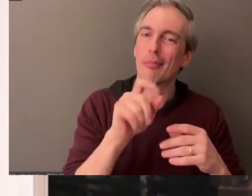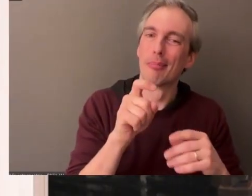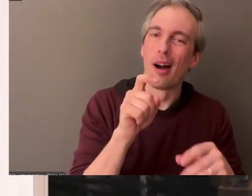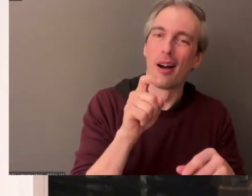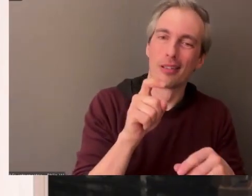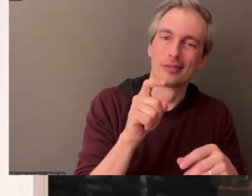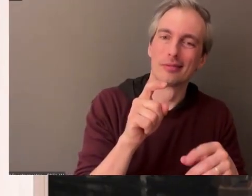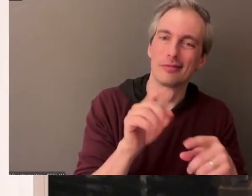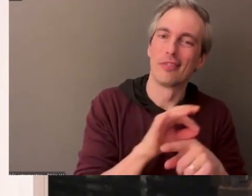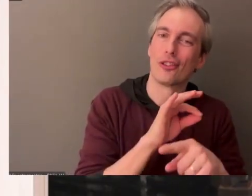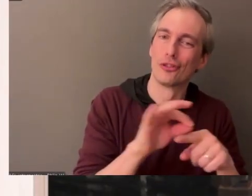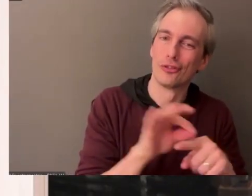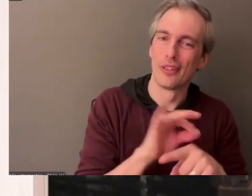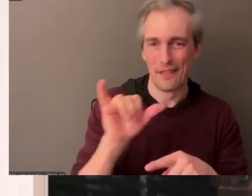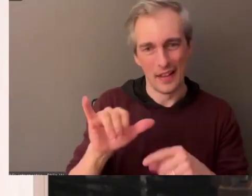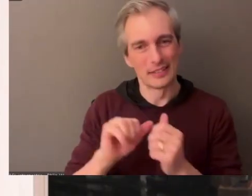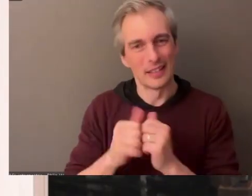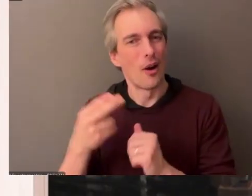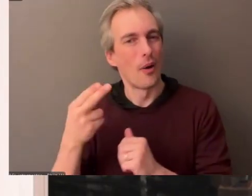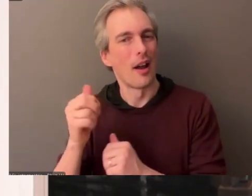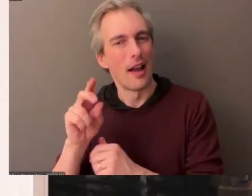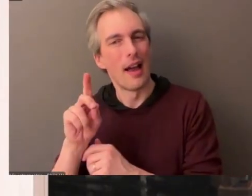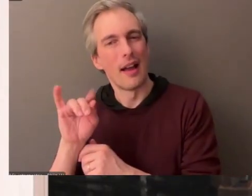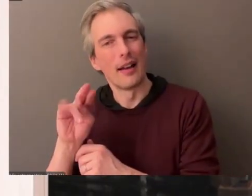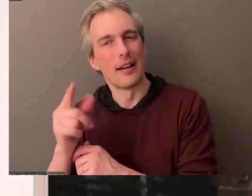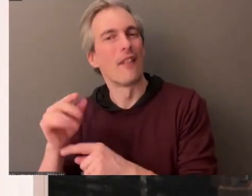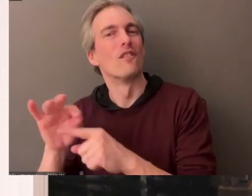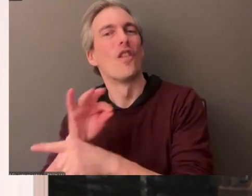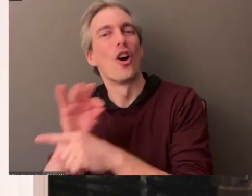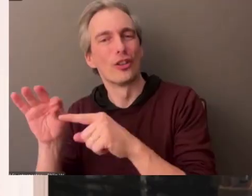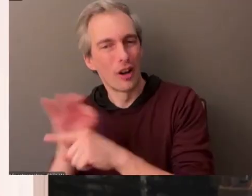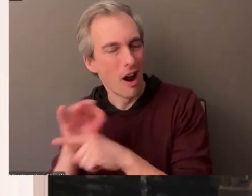Those questions start to go away. And you start to get really good questions. Like... Hey!